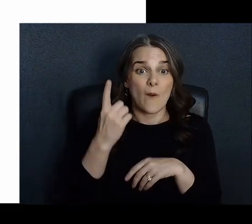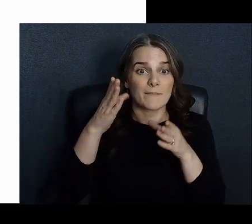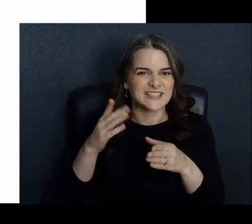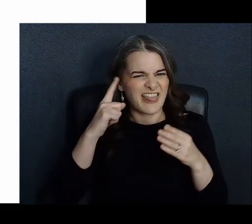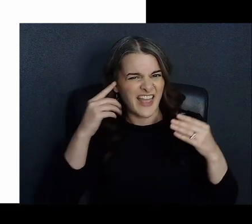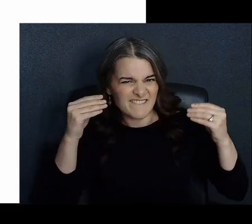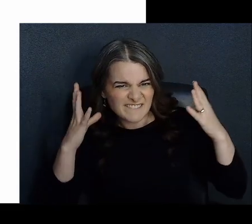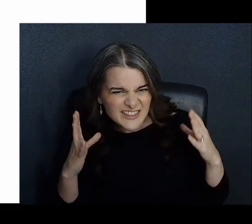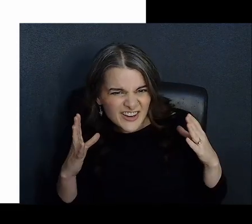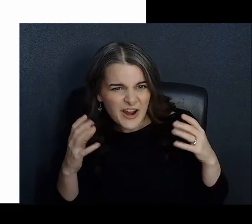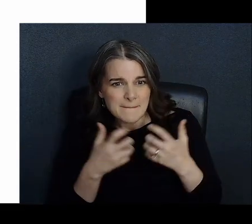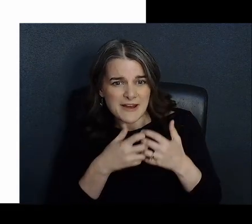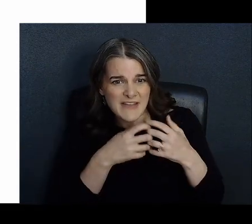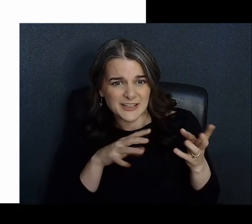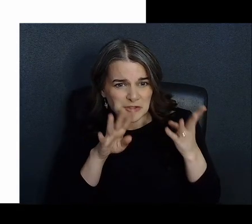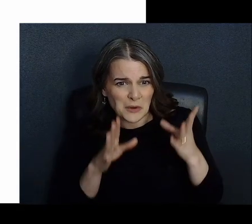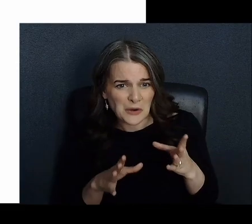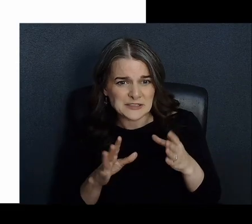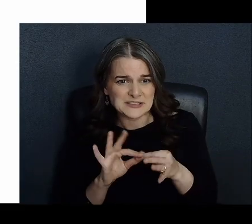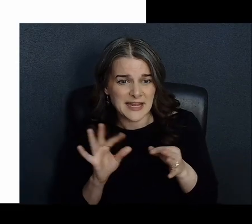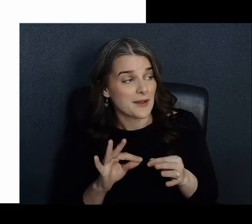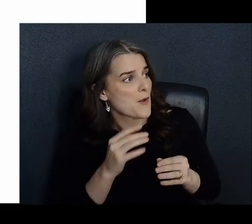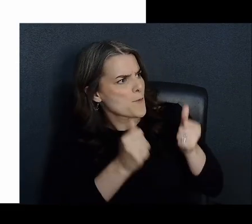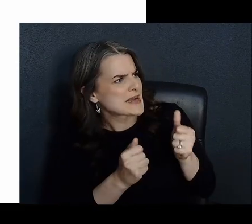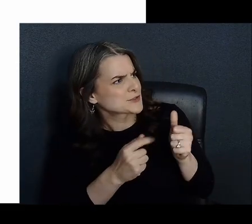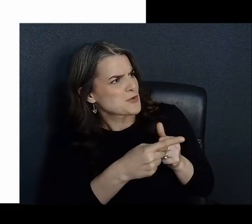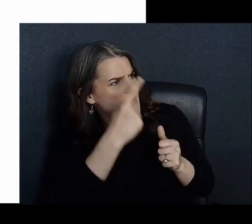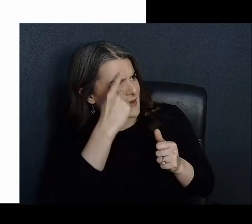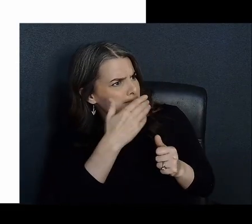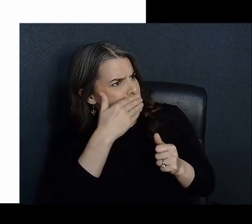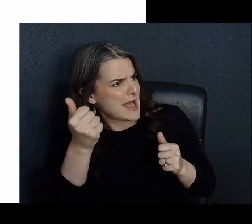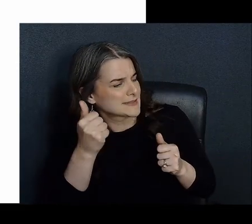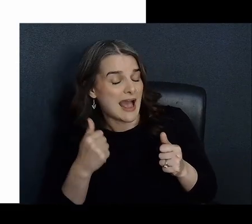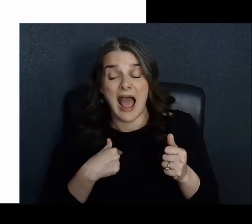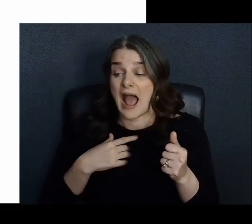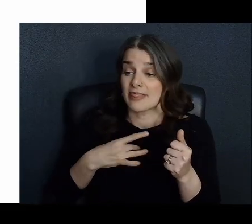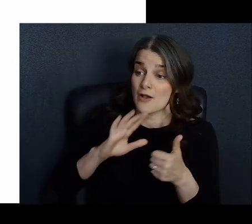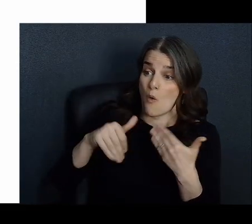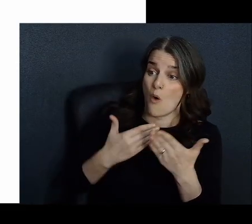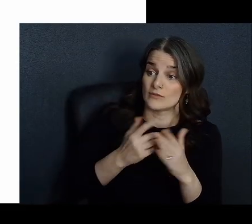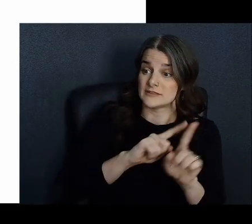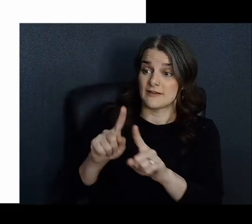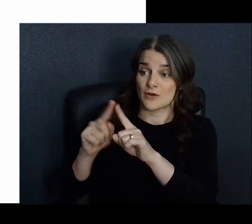And I said, I like all of them, for different reasons. However, I said, I'm married to a man named John,